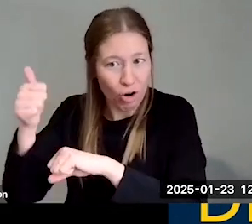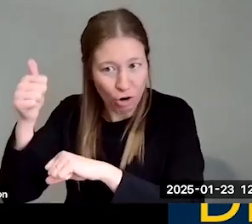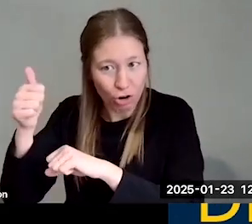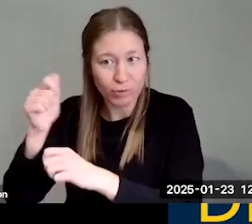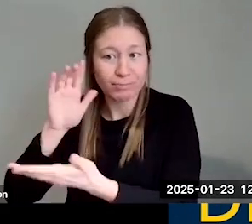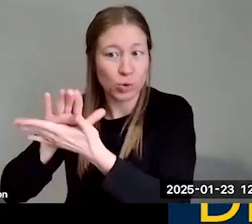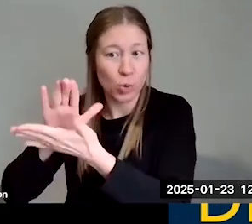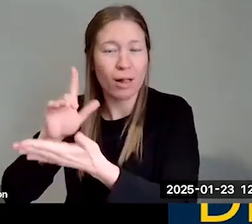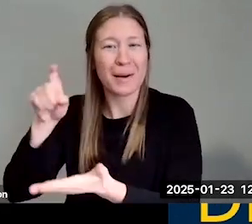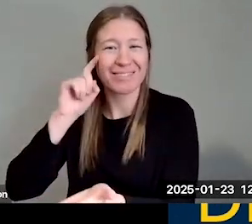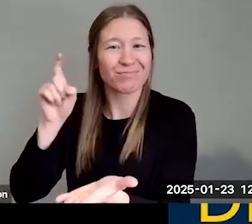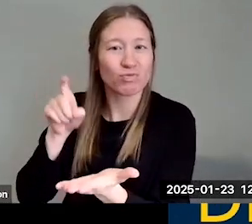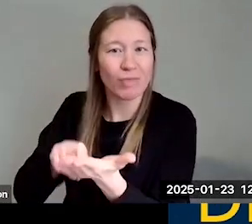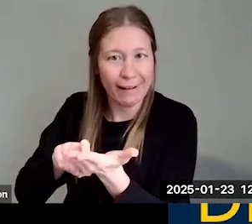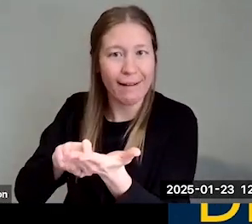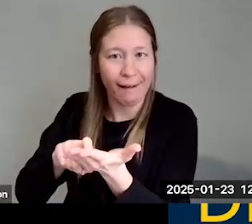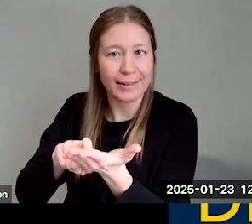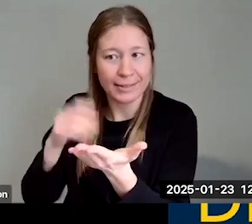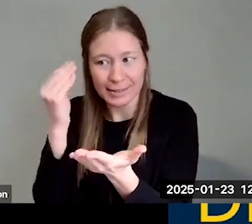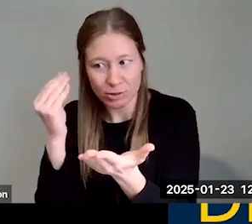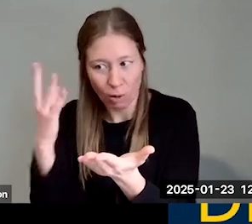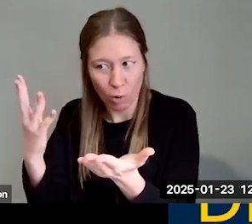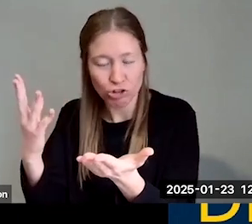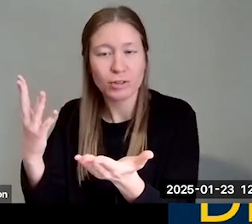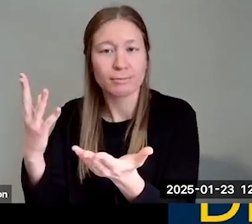and then begin to engage in that interactive process.